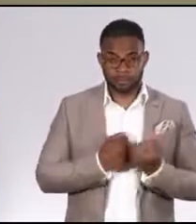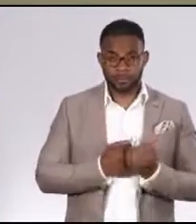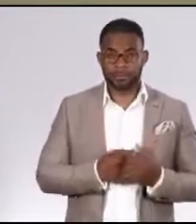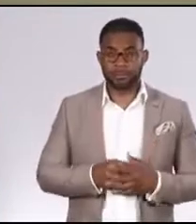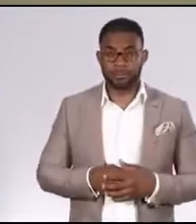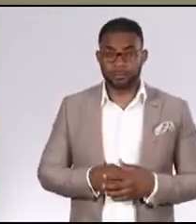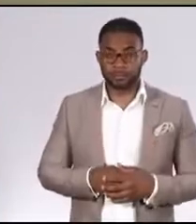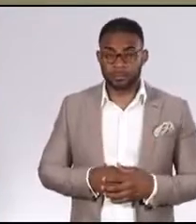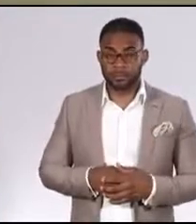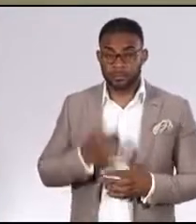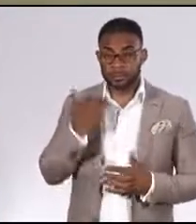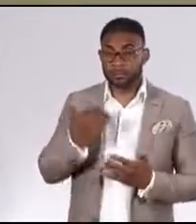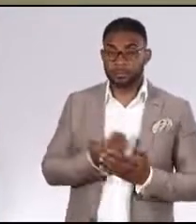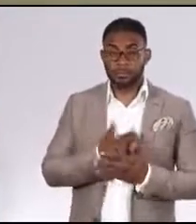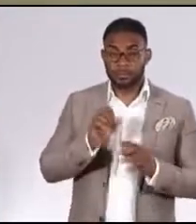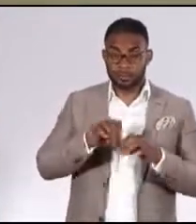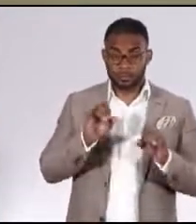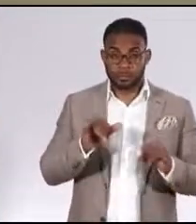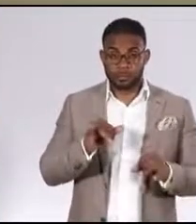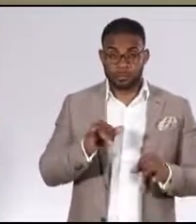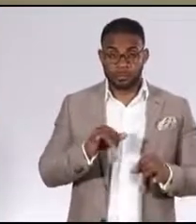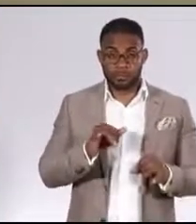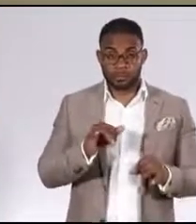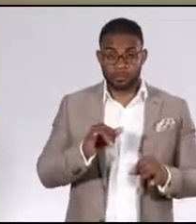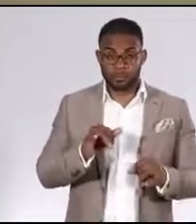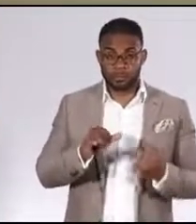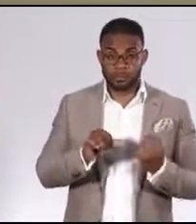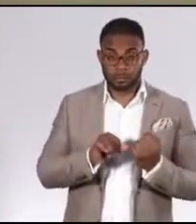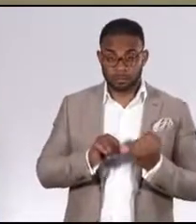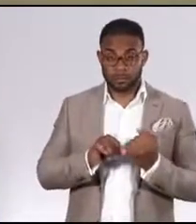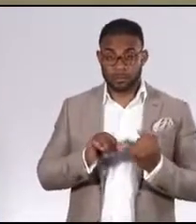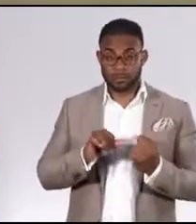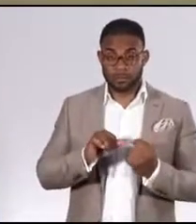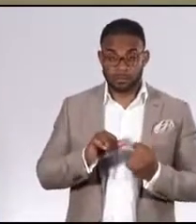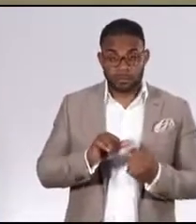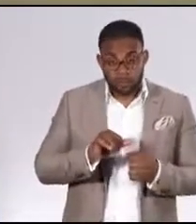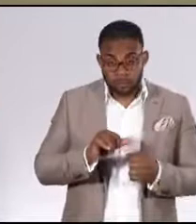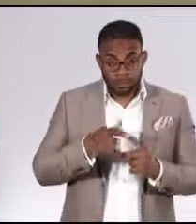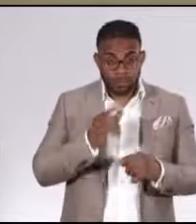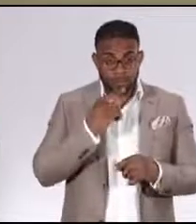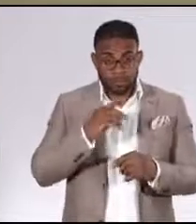If loop system is set to technologies and awareness from a hearing community for my needs or